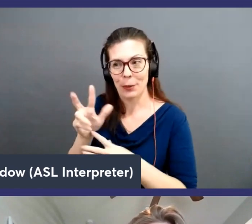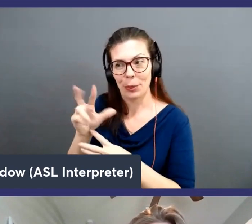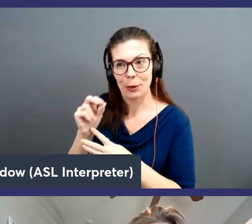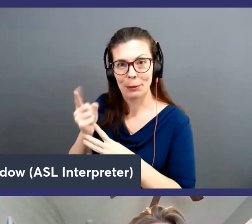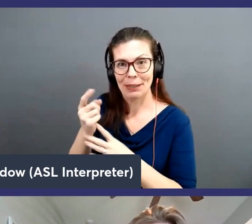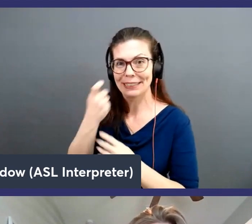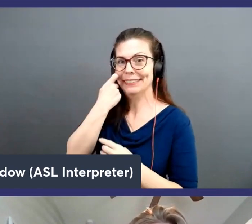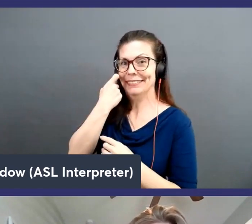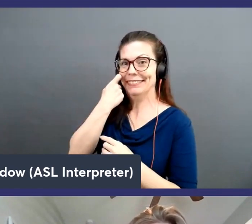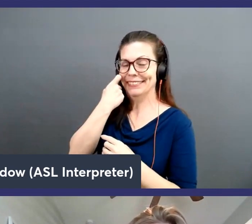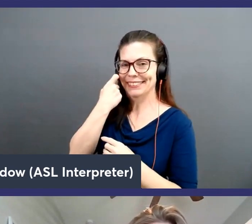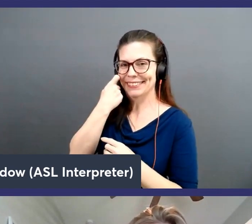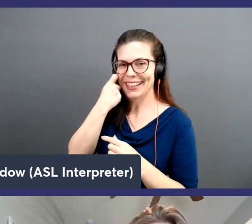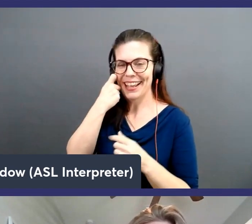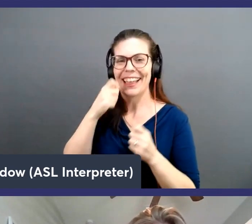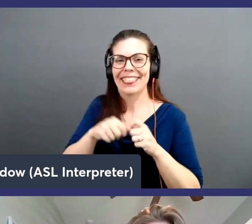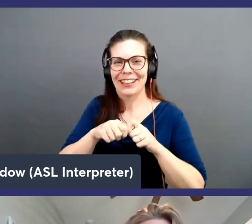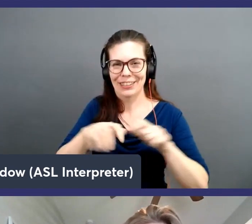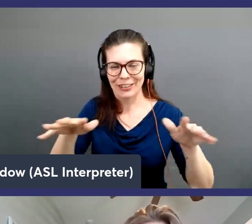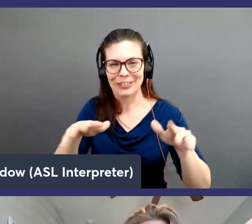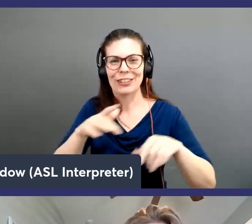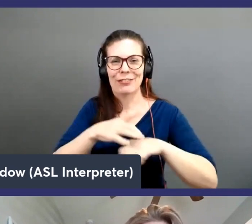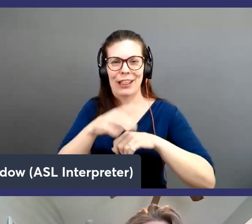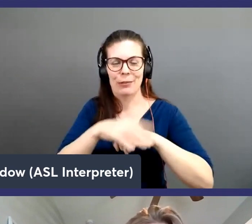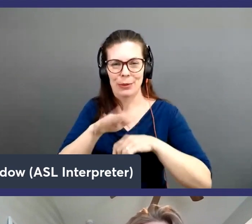generally available across 20 different AWS regions.